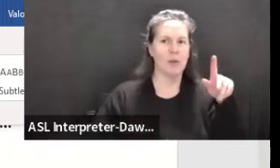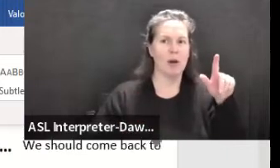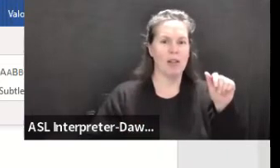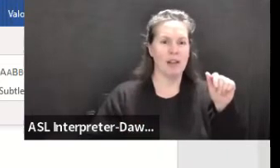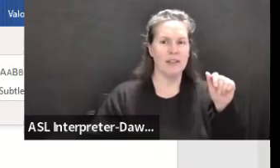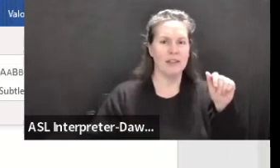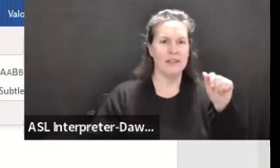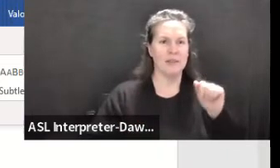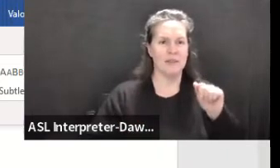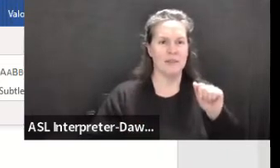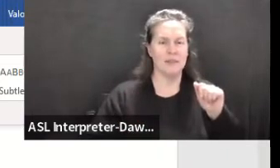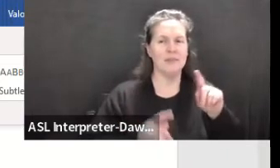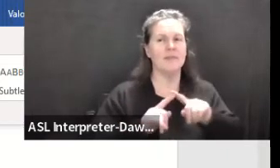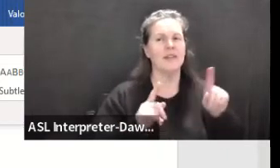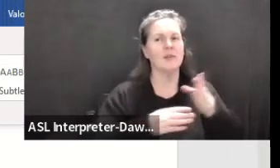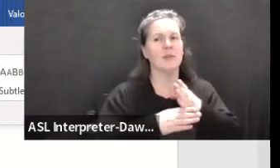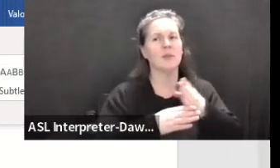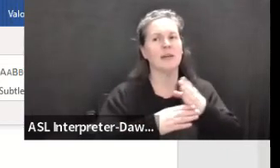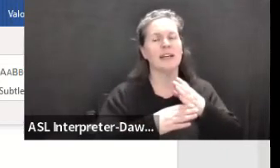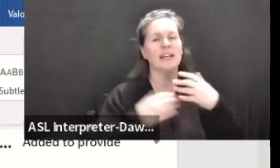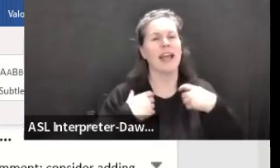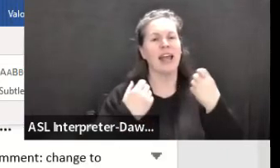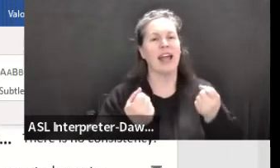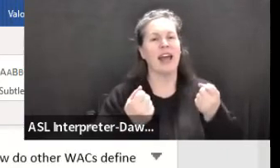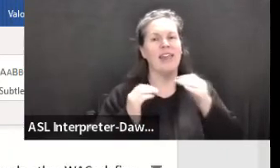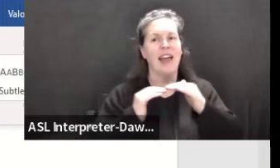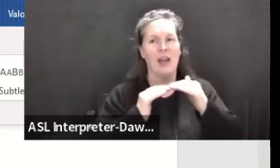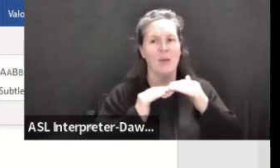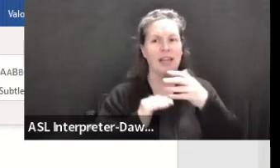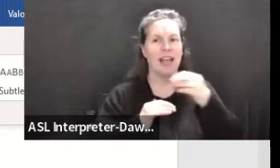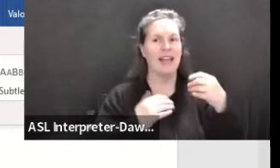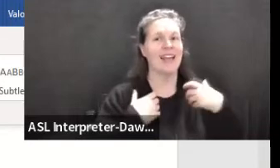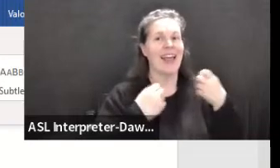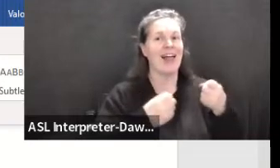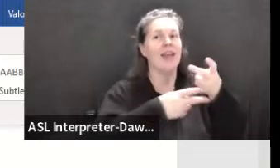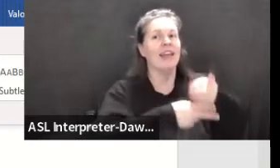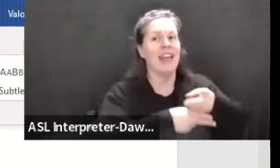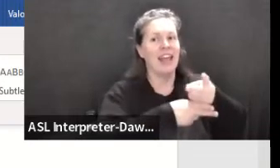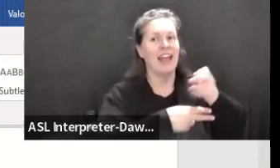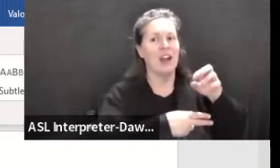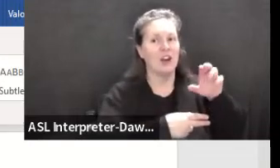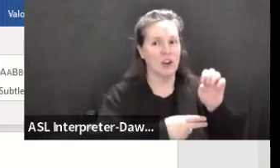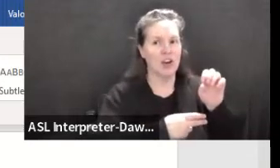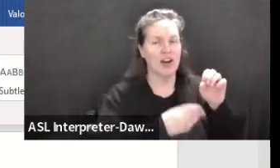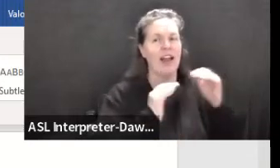just the differences between health equity, and healthcare equity. Would you recommend any changes